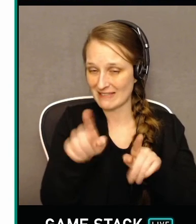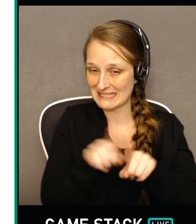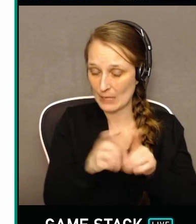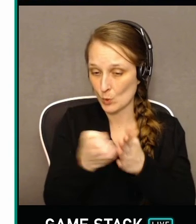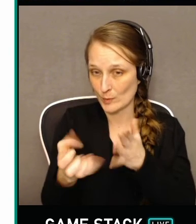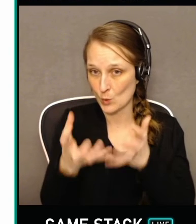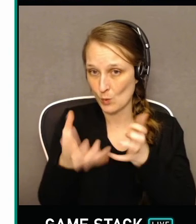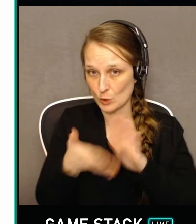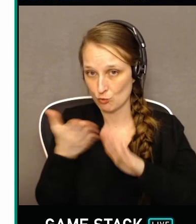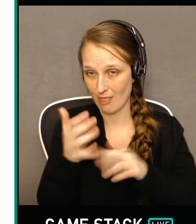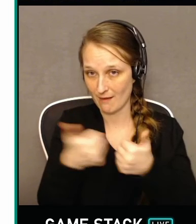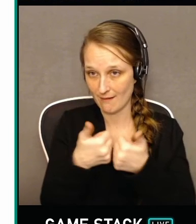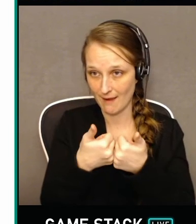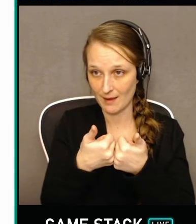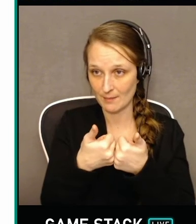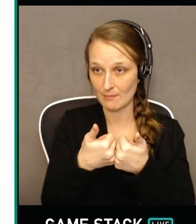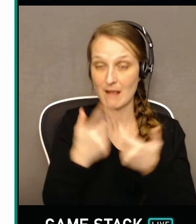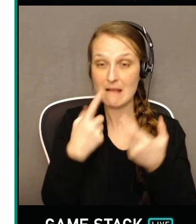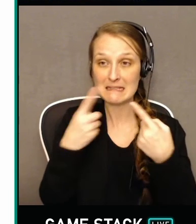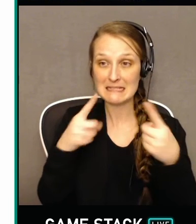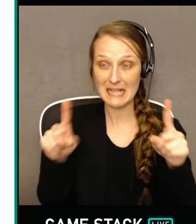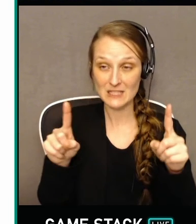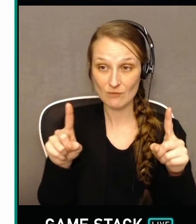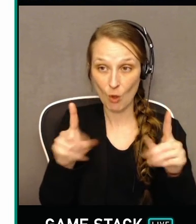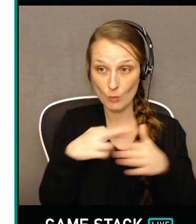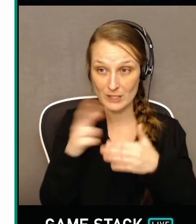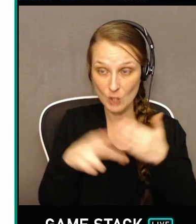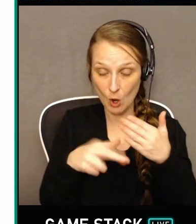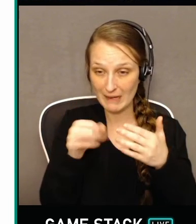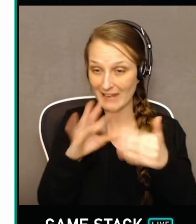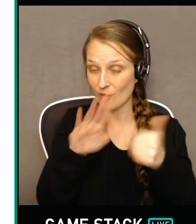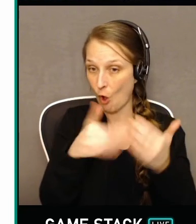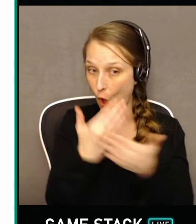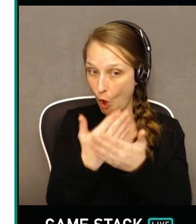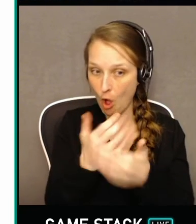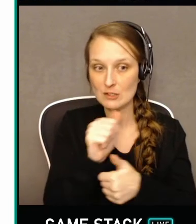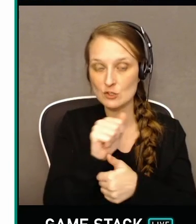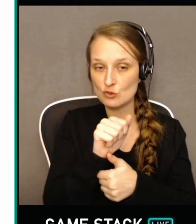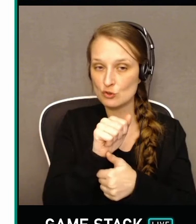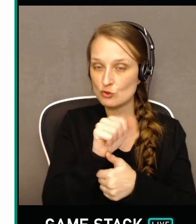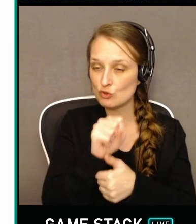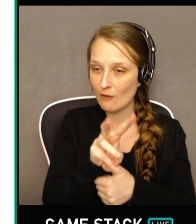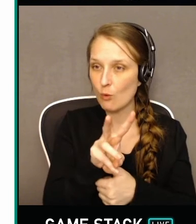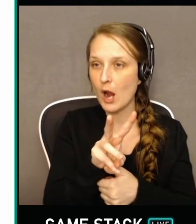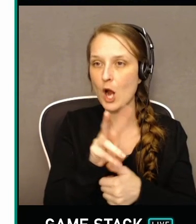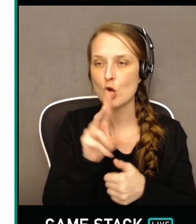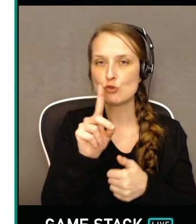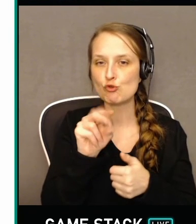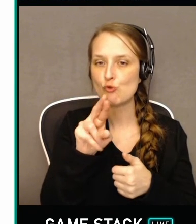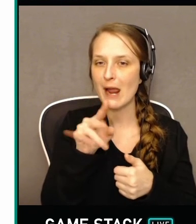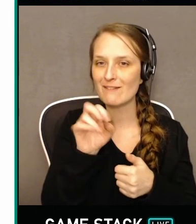You will only get a successful page result if everything, software, drivers, and hardware are in place.